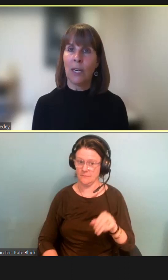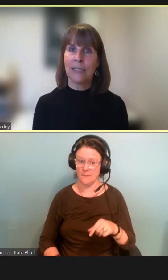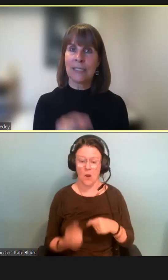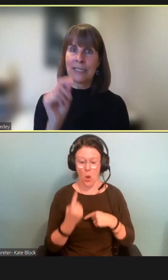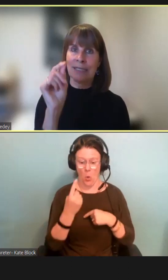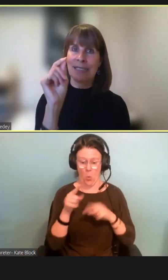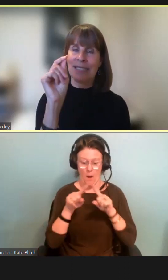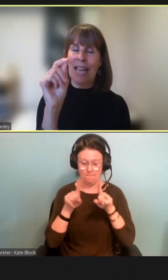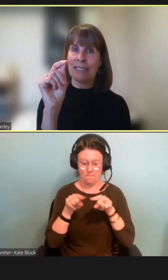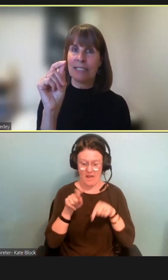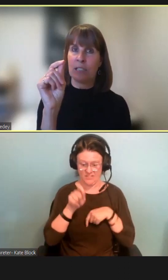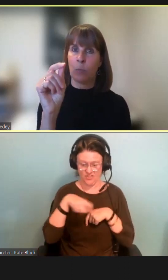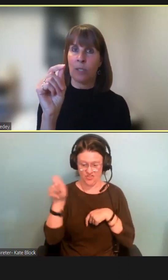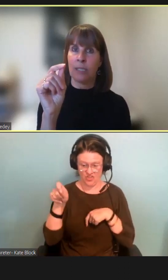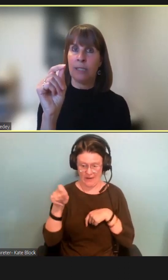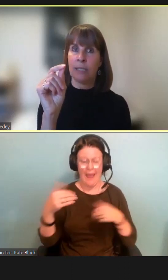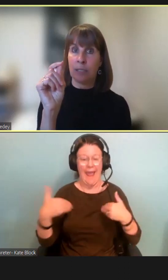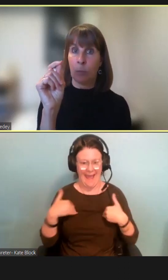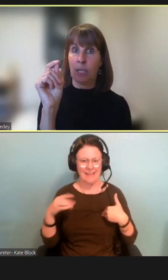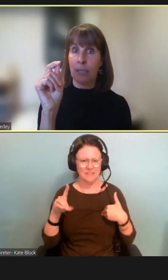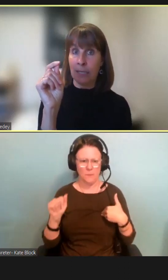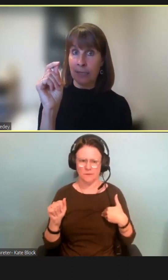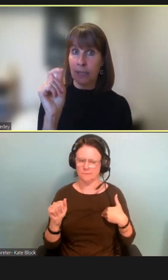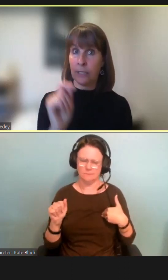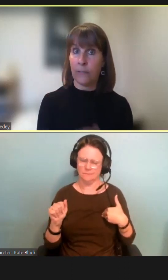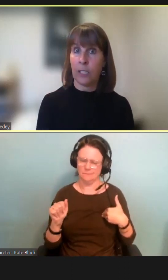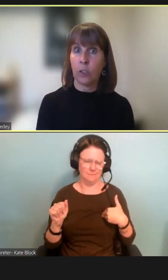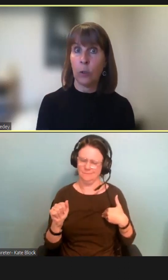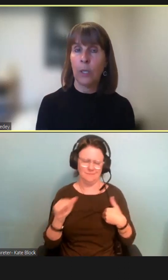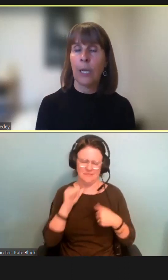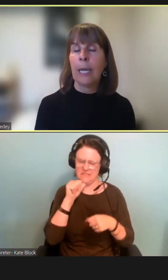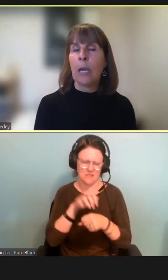that just says has disabilities and somebody clicks it if they do because